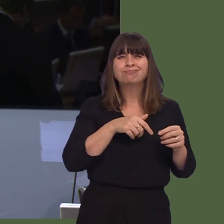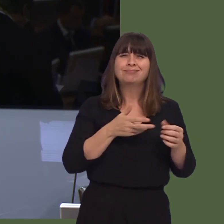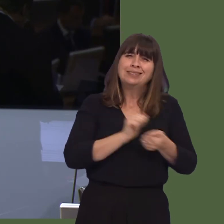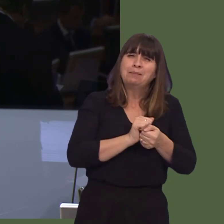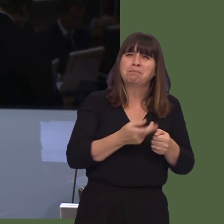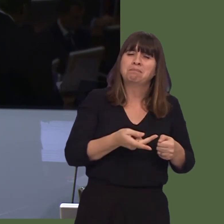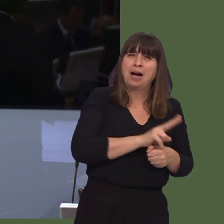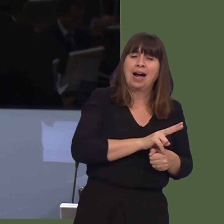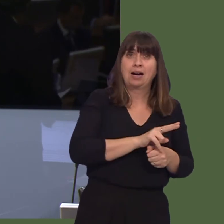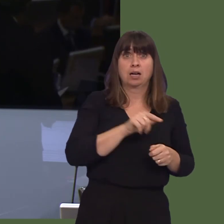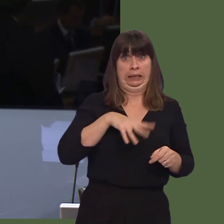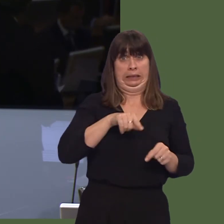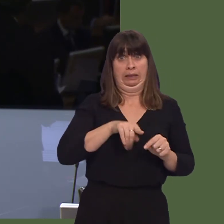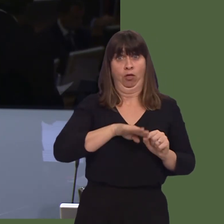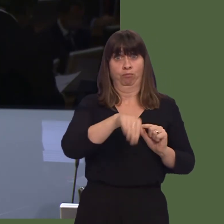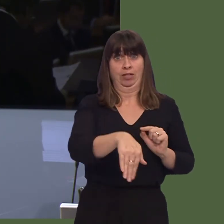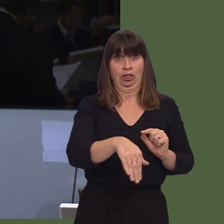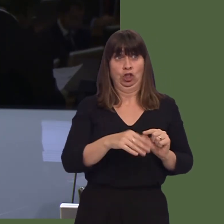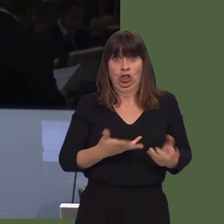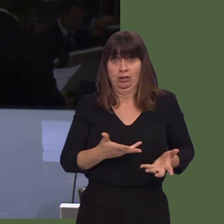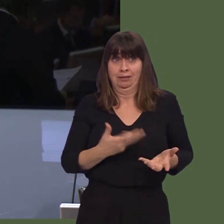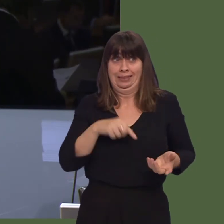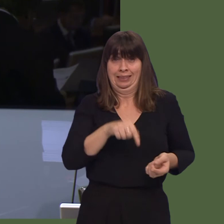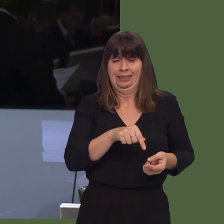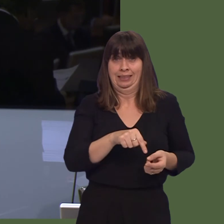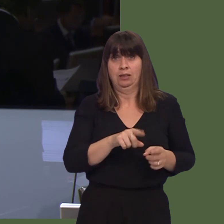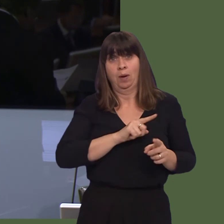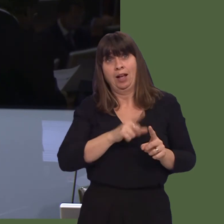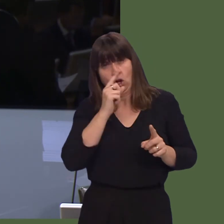I said the precedent had been established in Llangollen with the link to Corwen, not